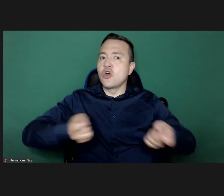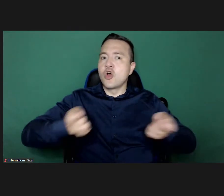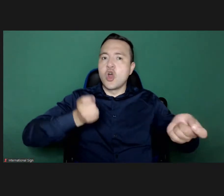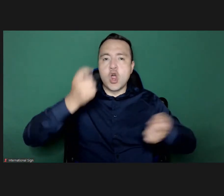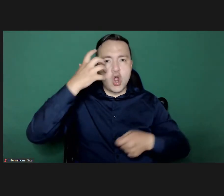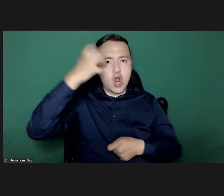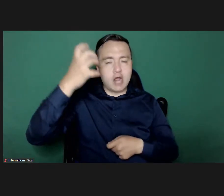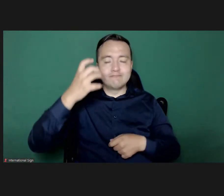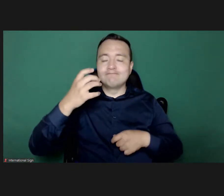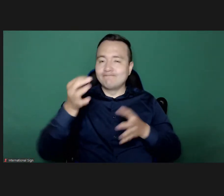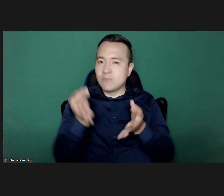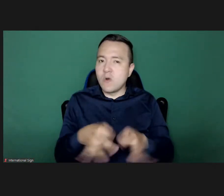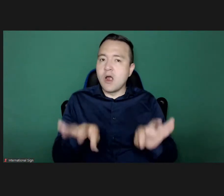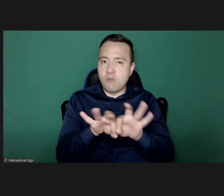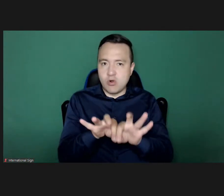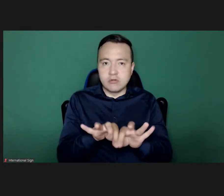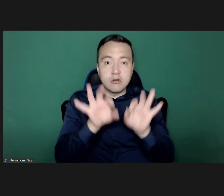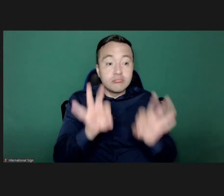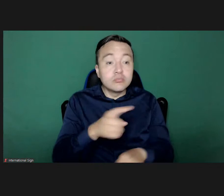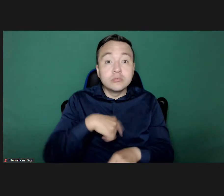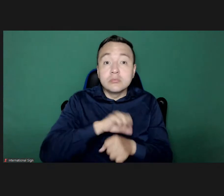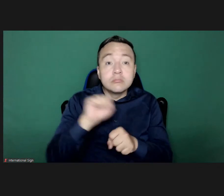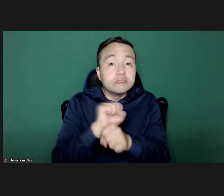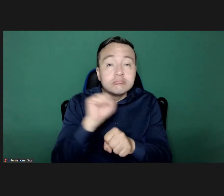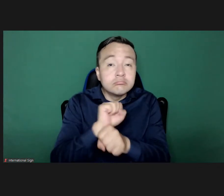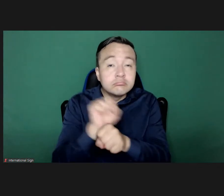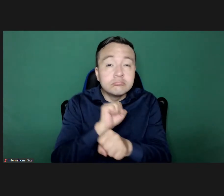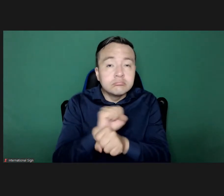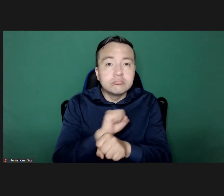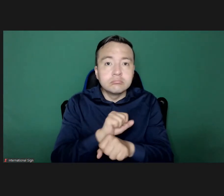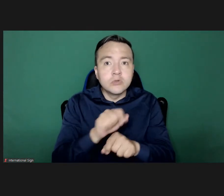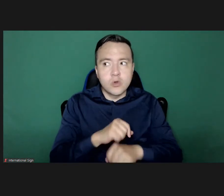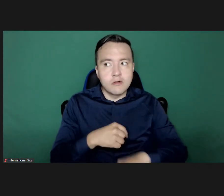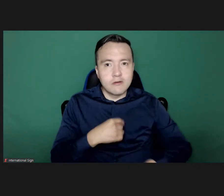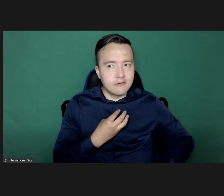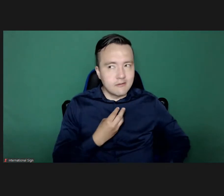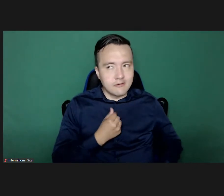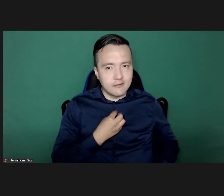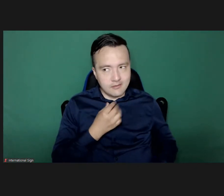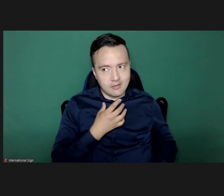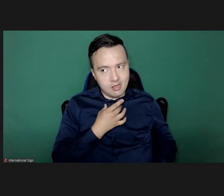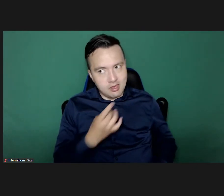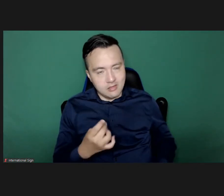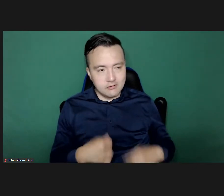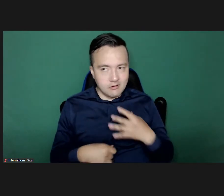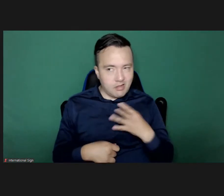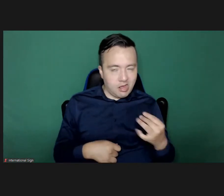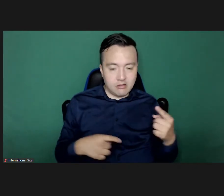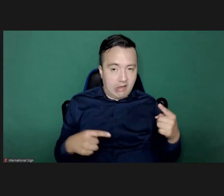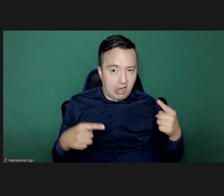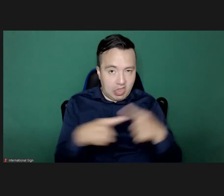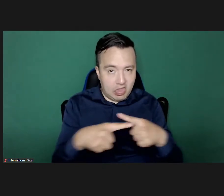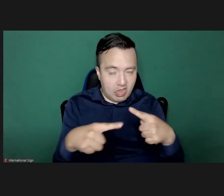We have FENCA, framework of engaging with non- state actors. That's important to engagement at the country level.